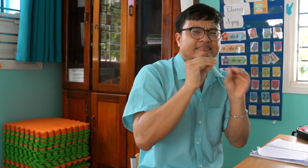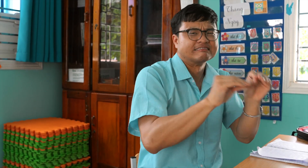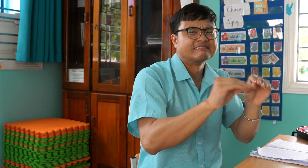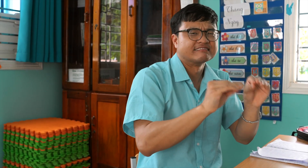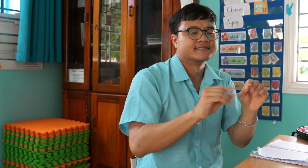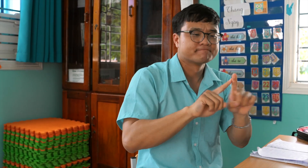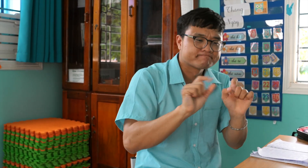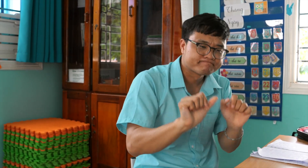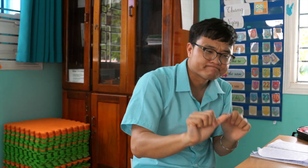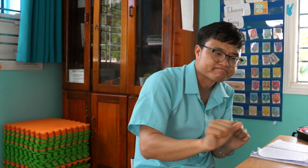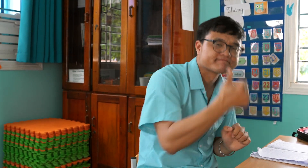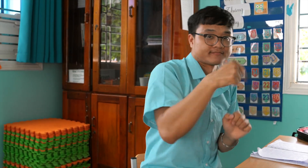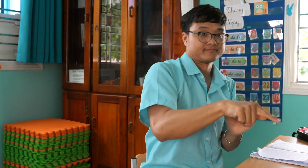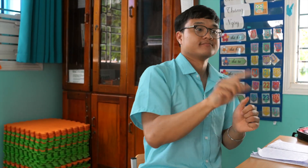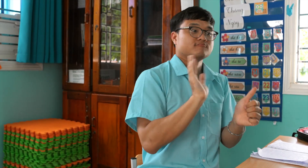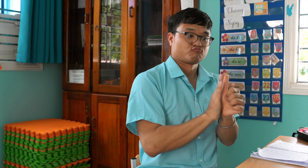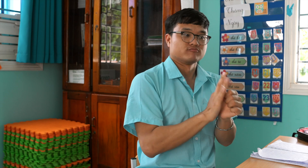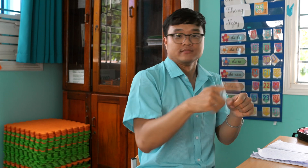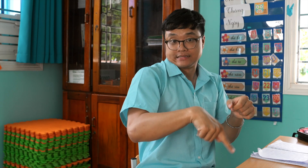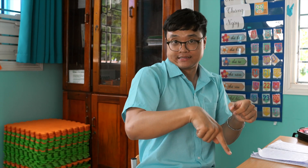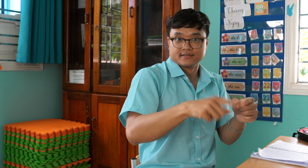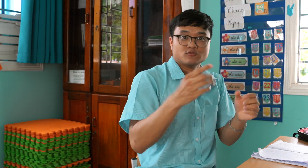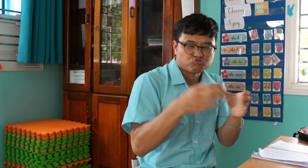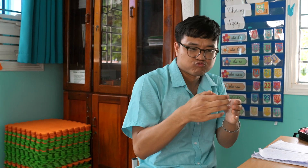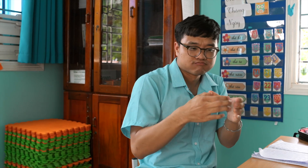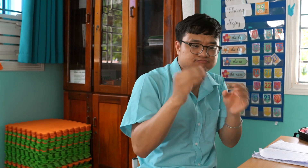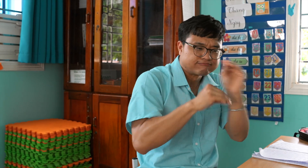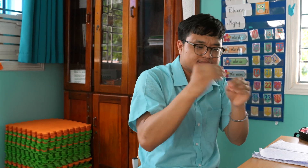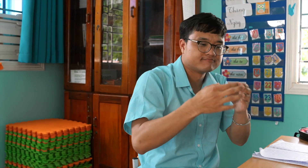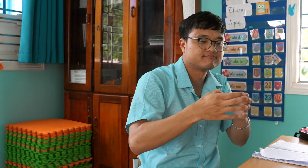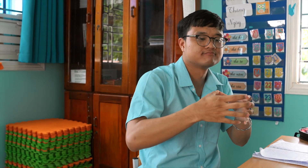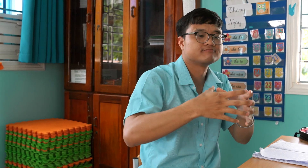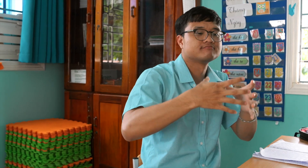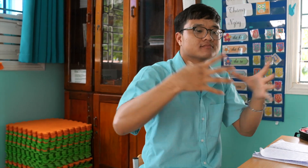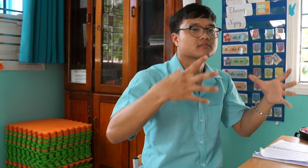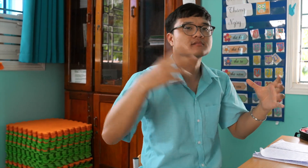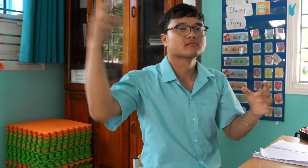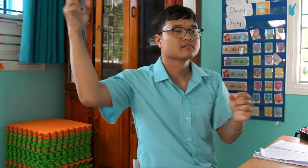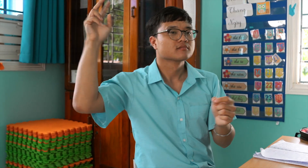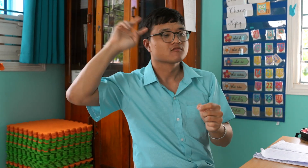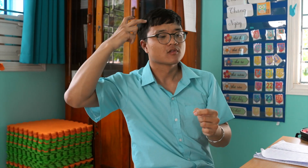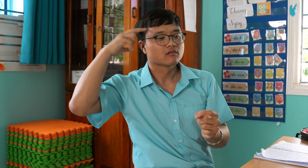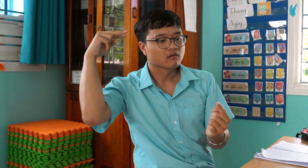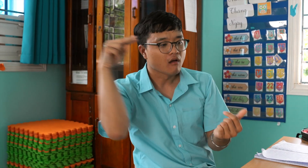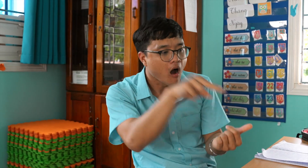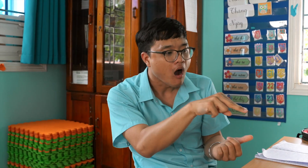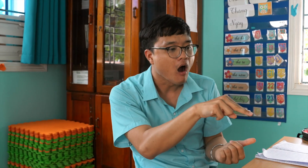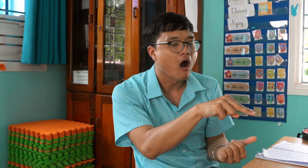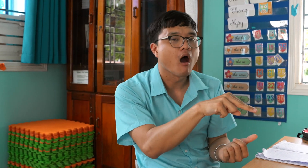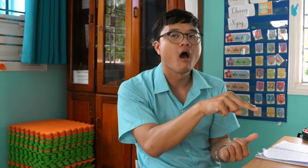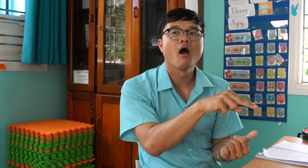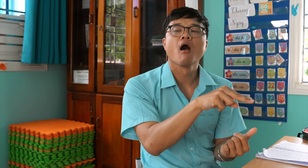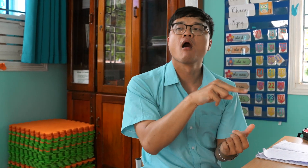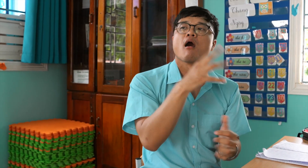I want to teach my students as much as possible and I hope that the government can see that sign language is a successful way